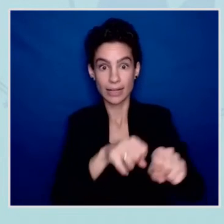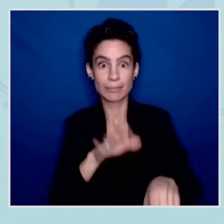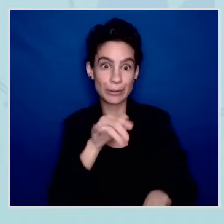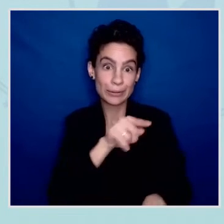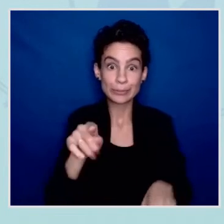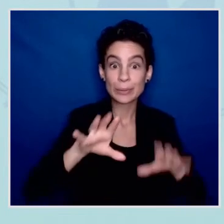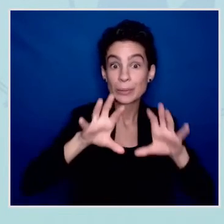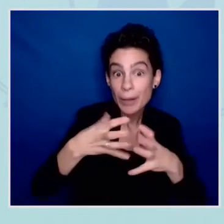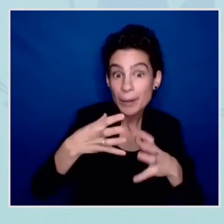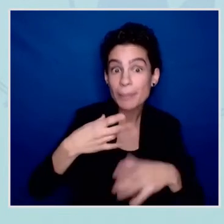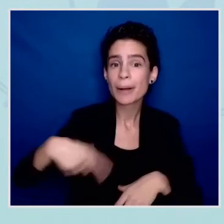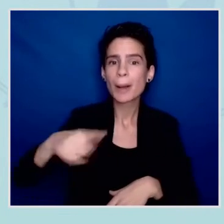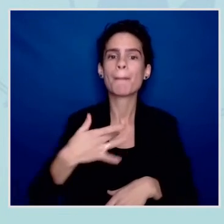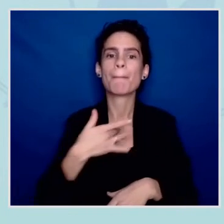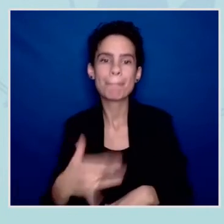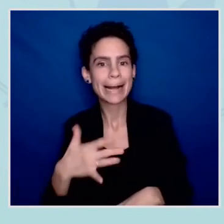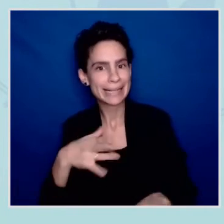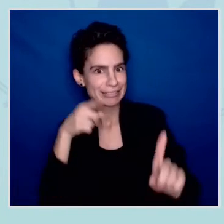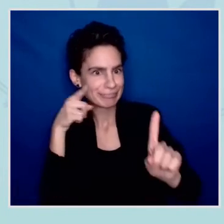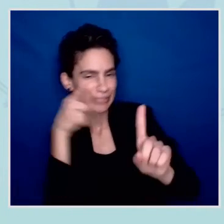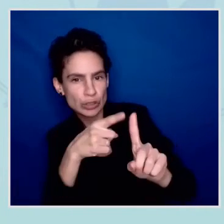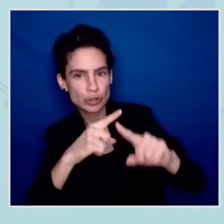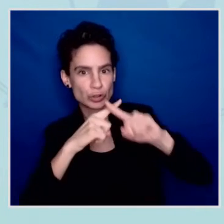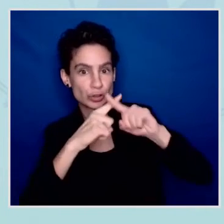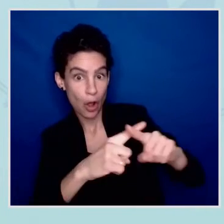DEMOCRACY HAS DEALT WITH